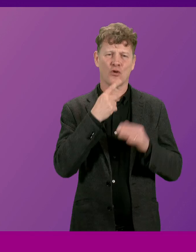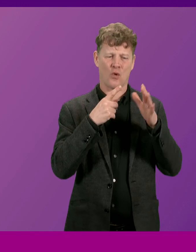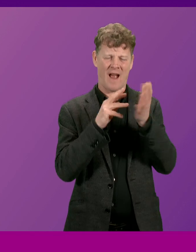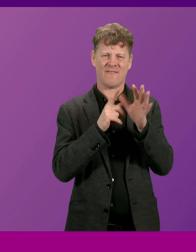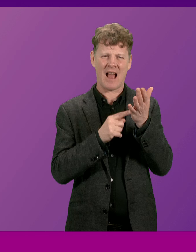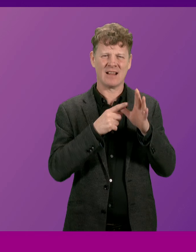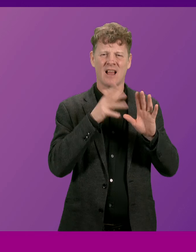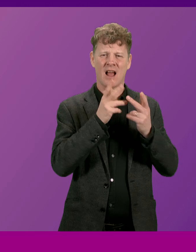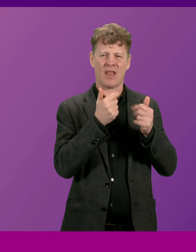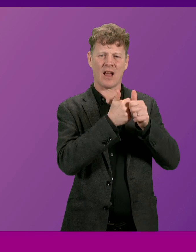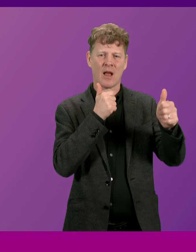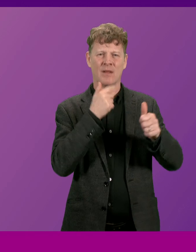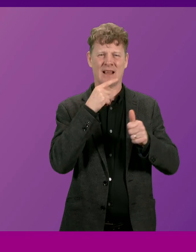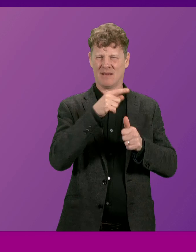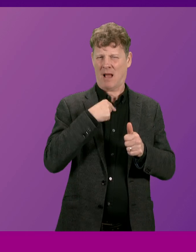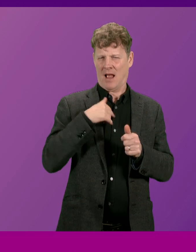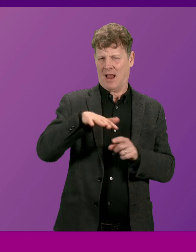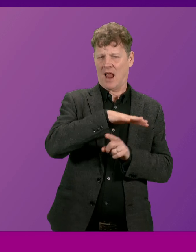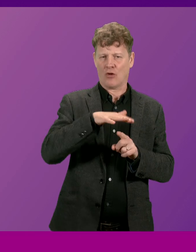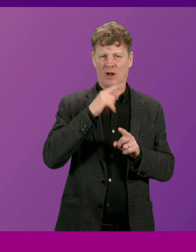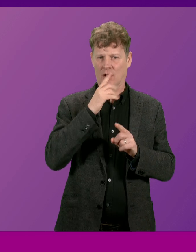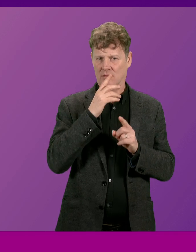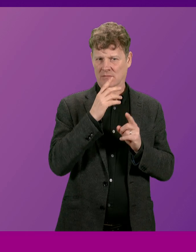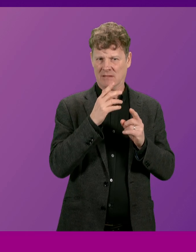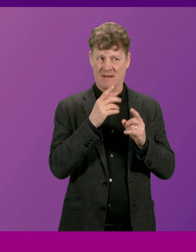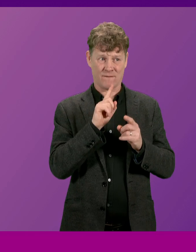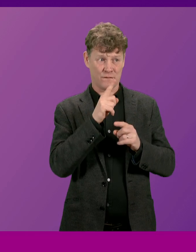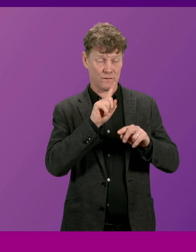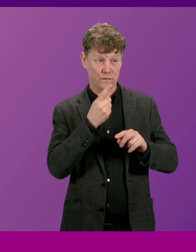at the Methil yard in my constituency. Will the First Minister join me in welcoming the deal,